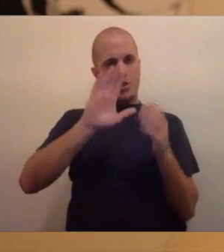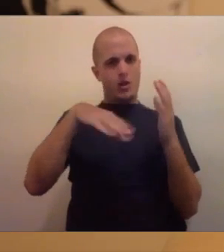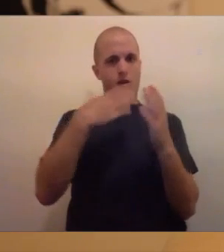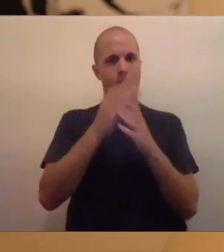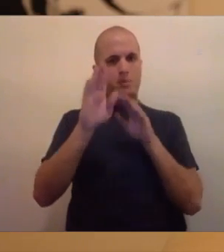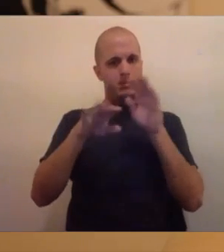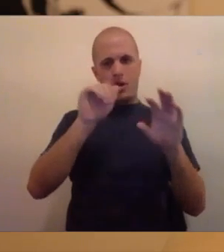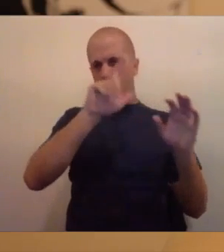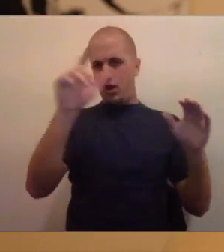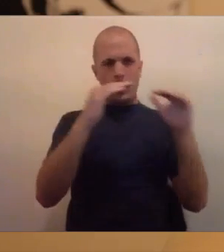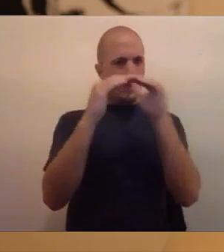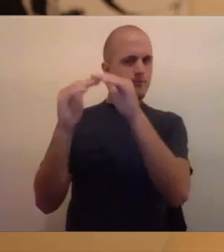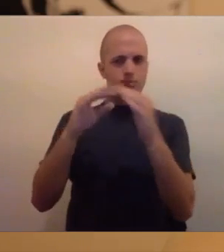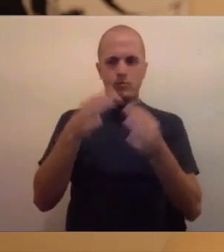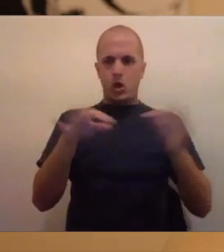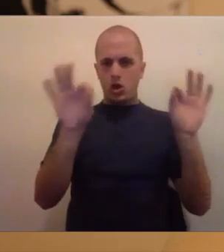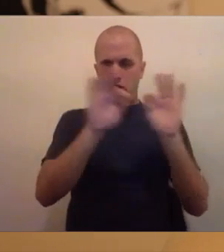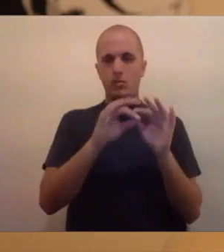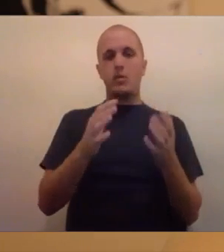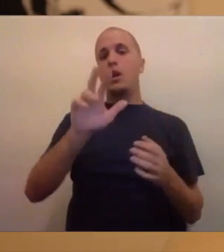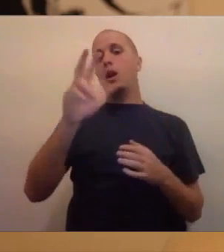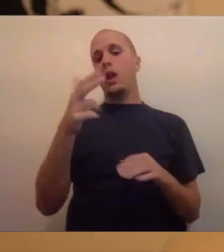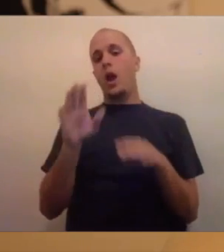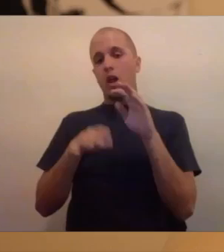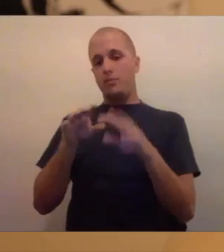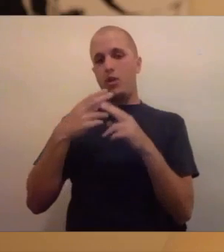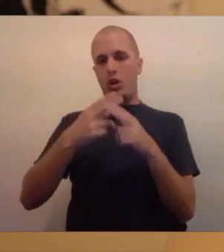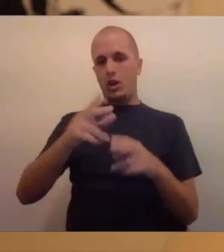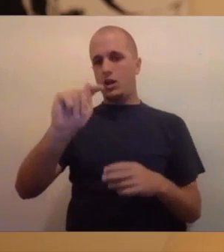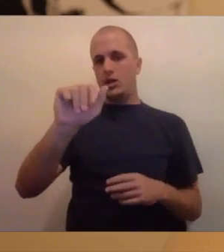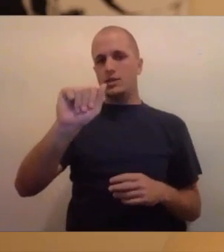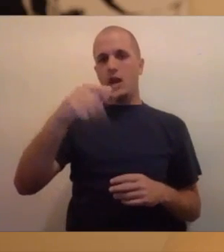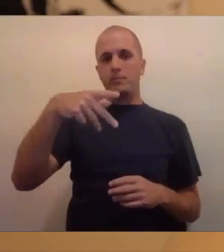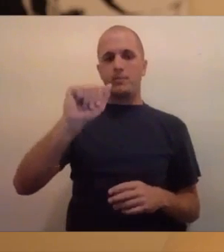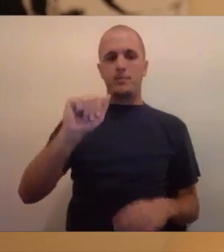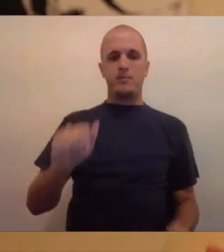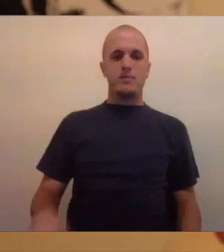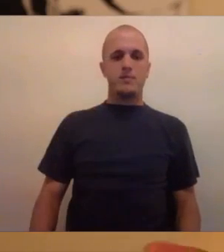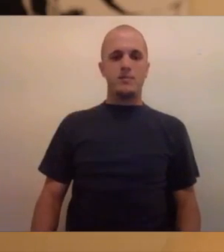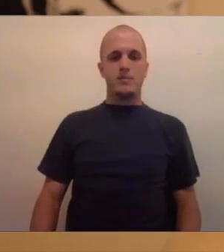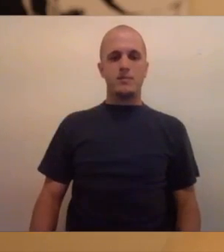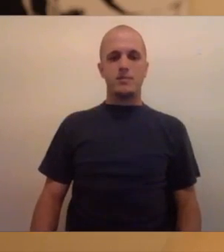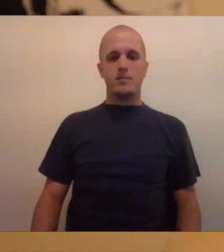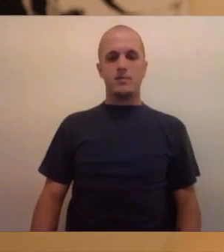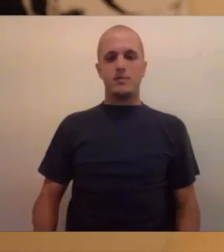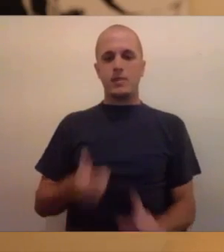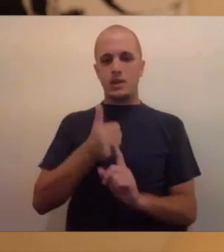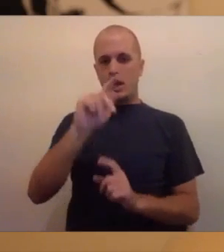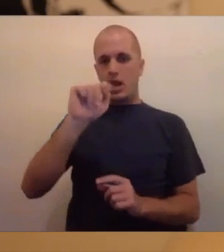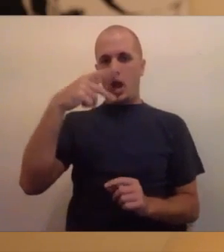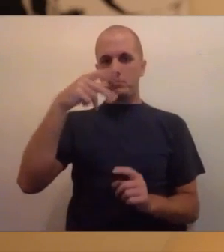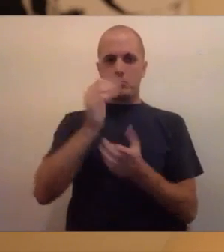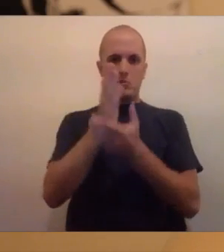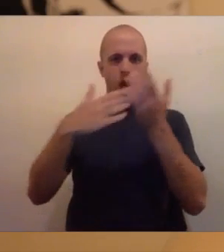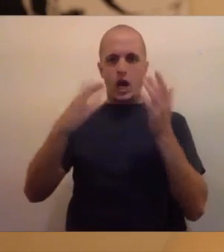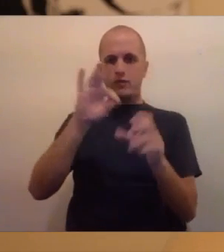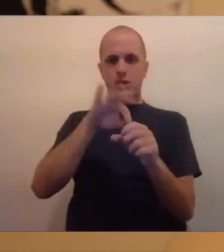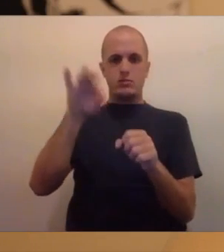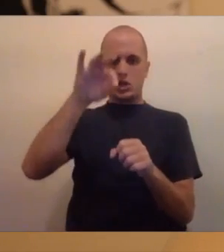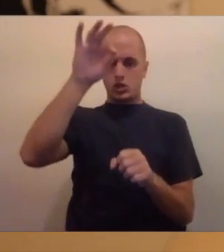a part of spirituality. I cannot say first, second, third; it is all equal. Tapa.